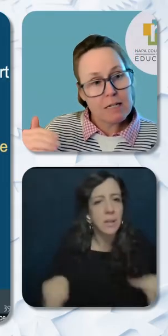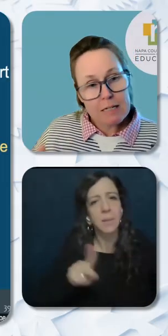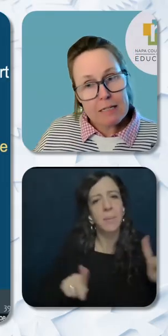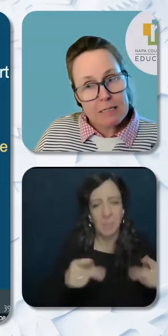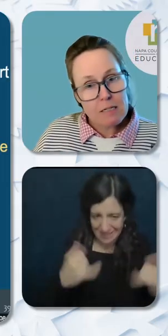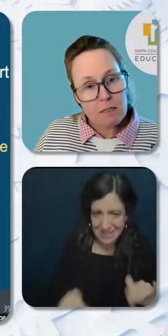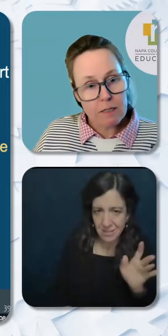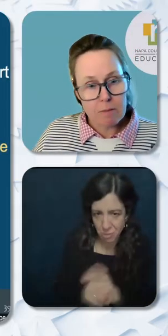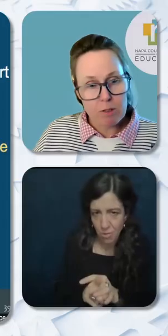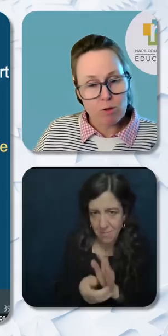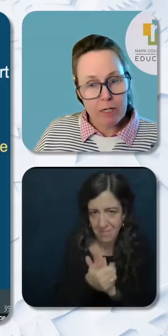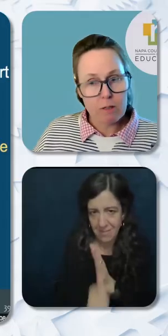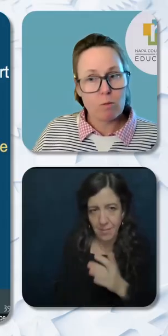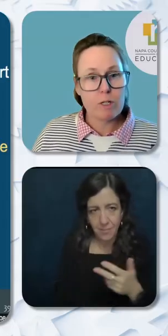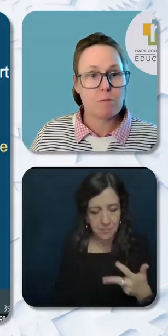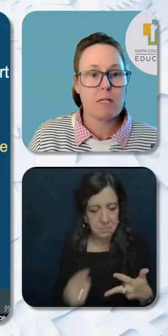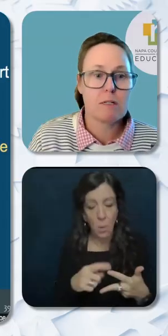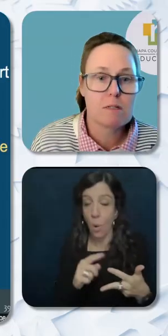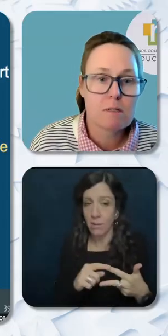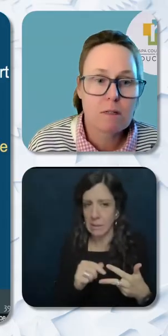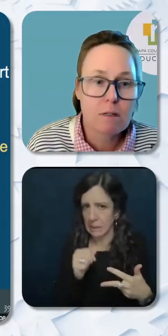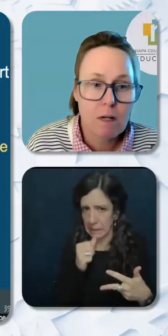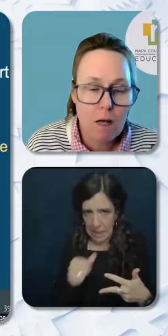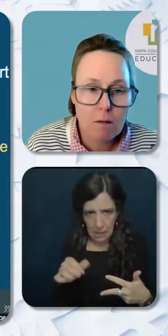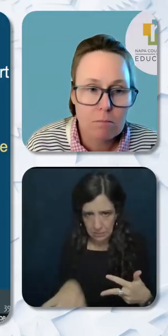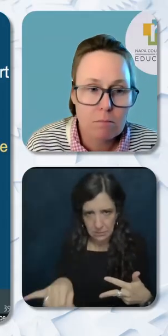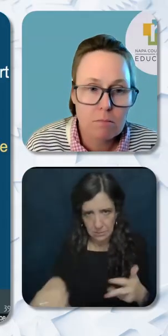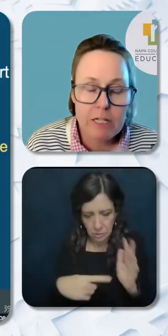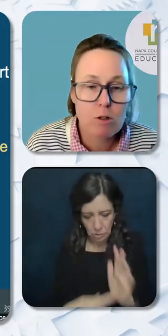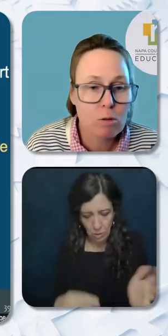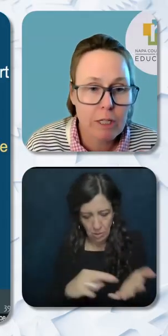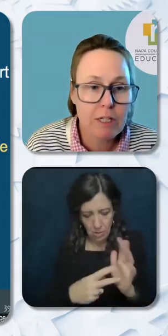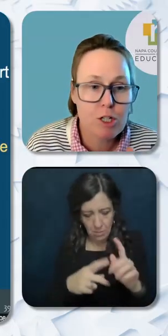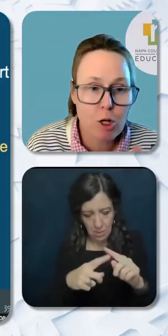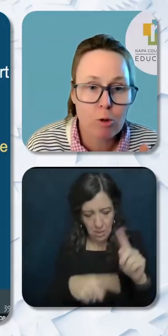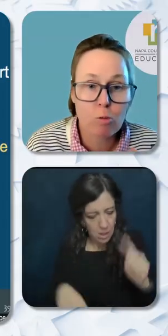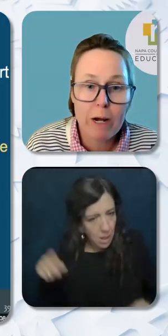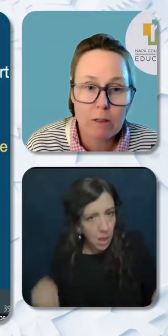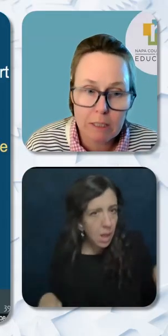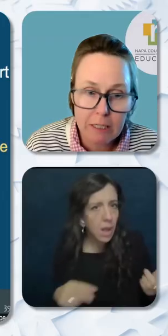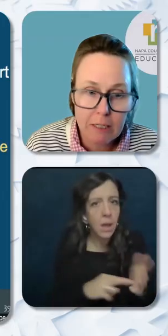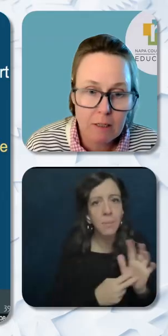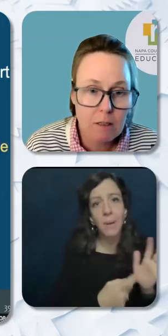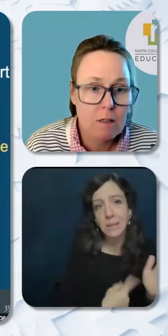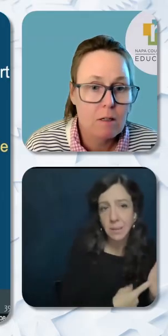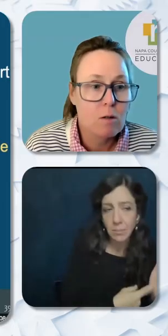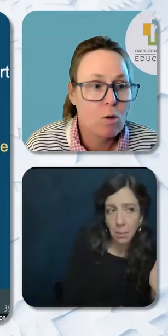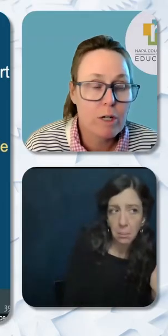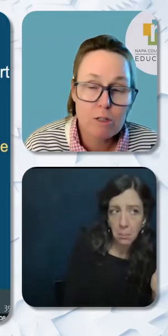If it's inconsistently demonstrated, which means it's only shown rarely.